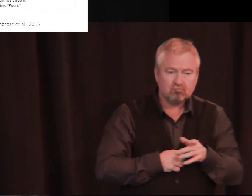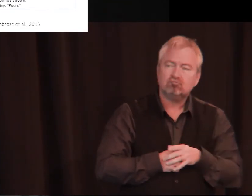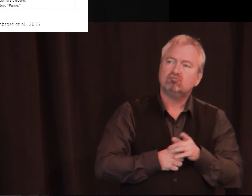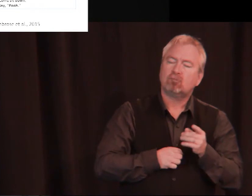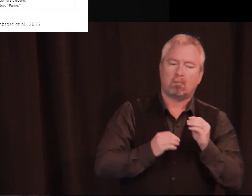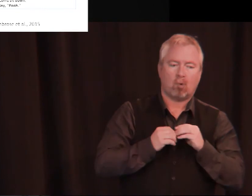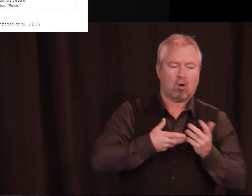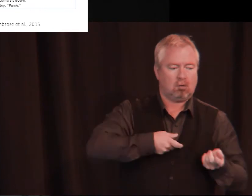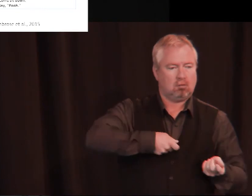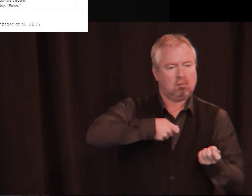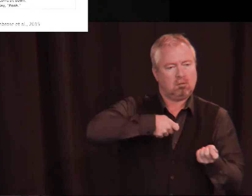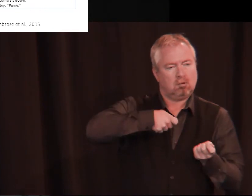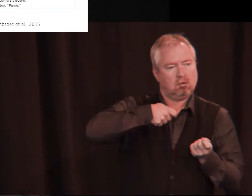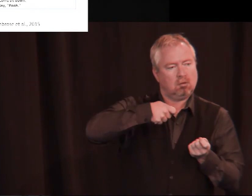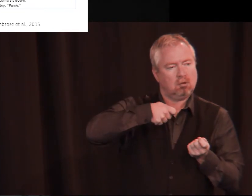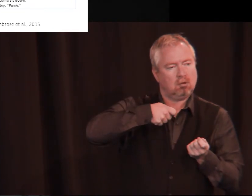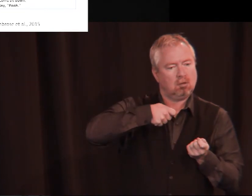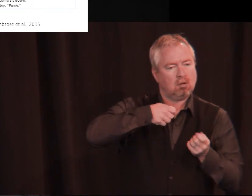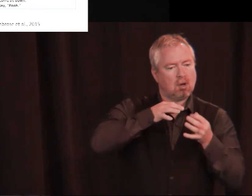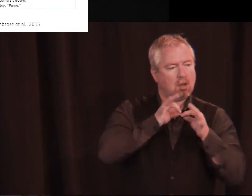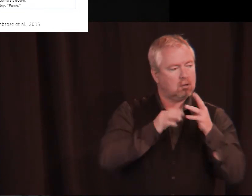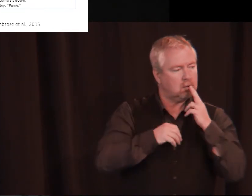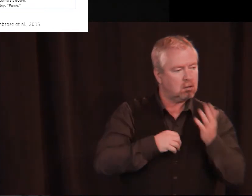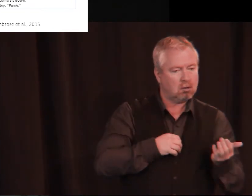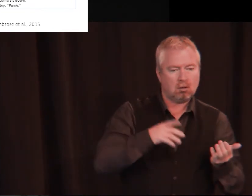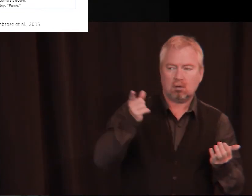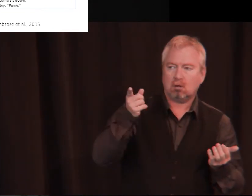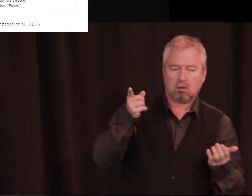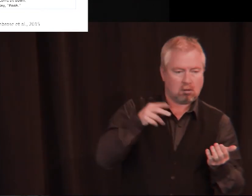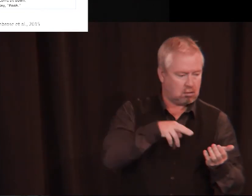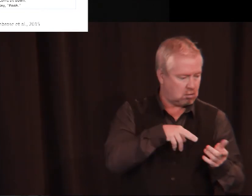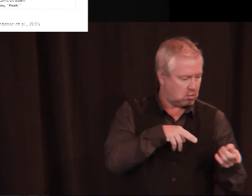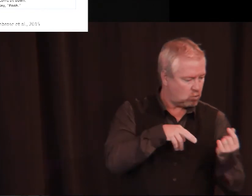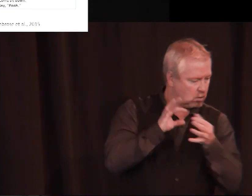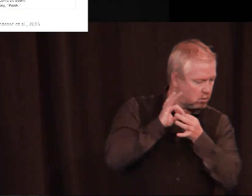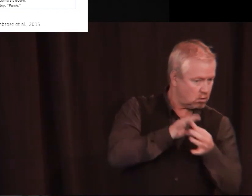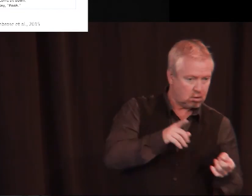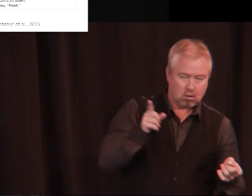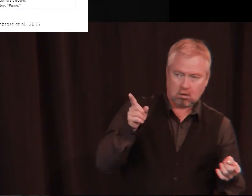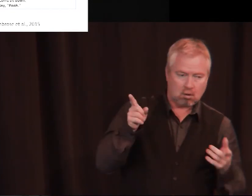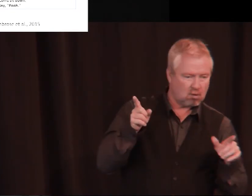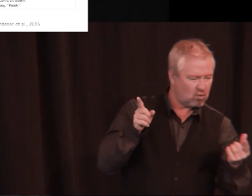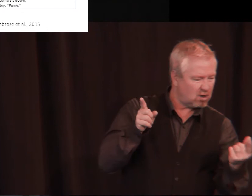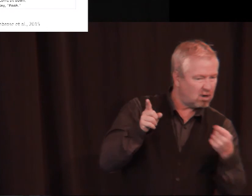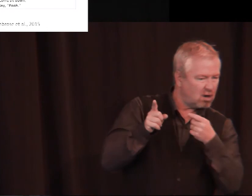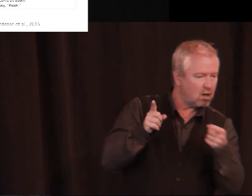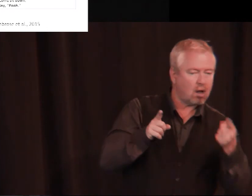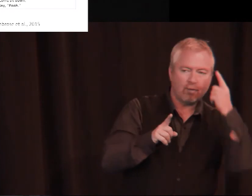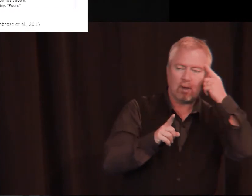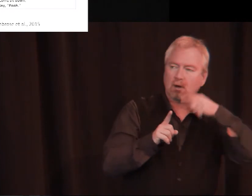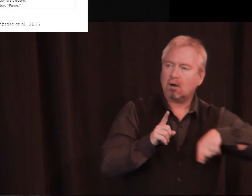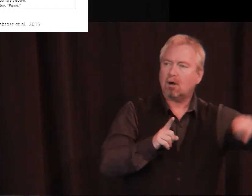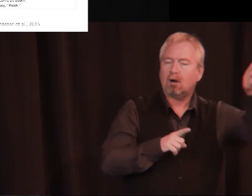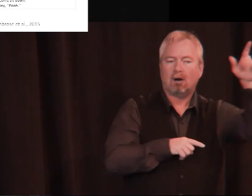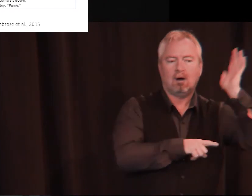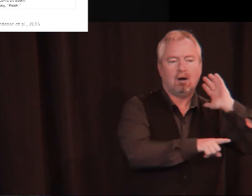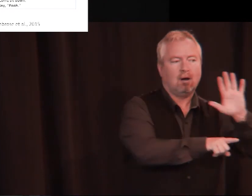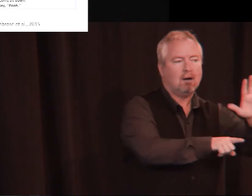Because they're taking it outside of the context of here and now and making the child kind of think, have you been in this situation before?